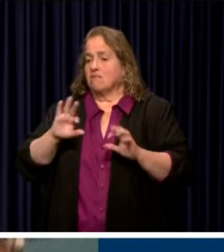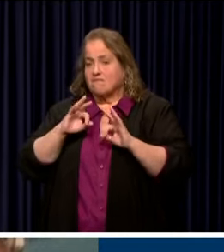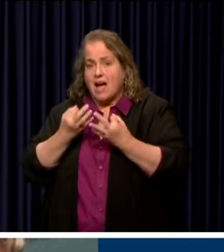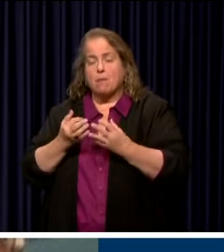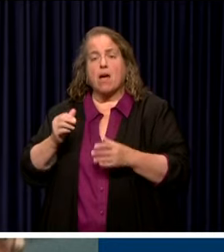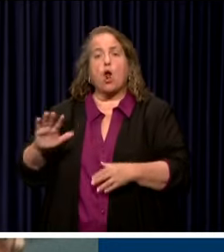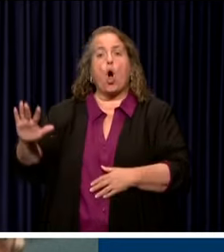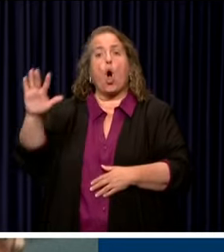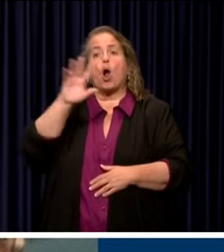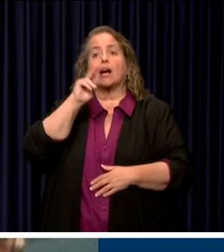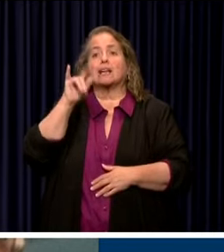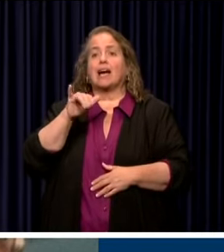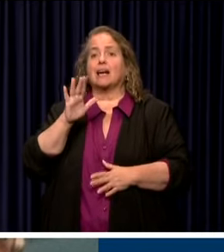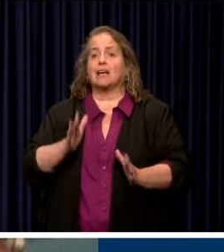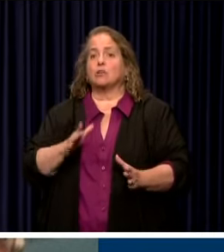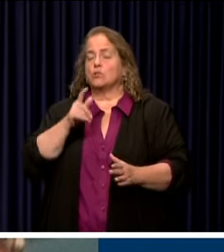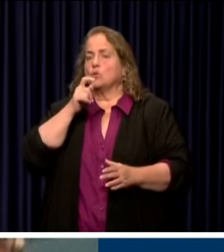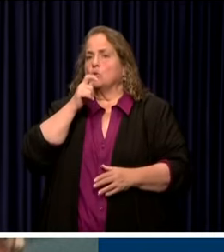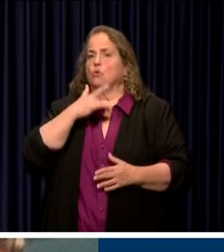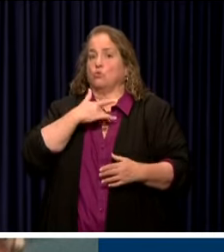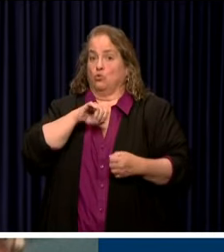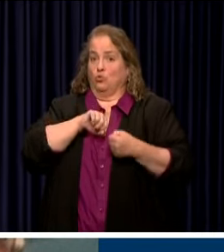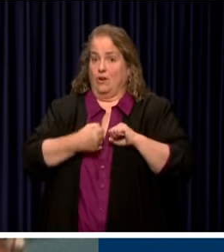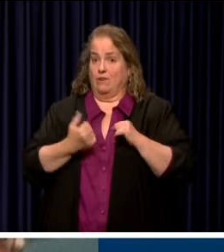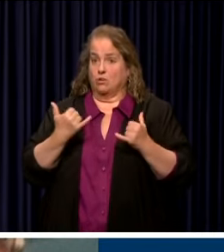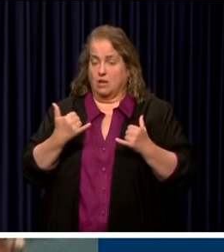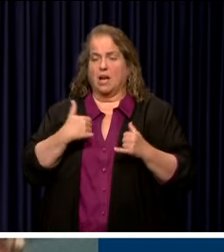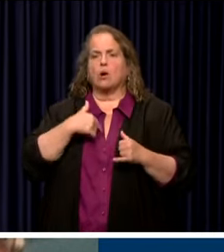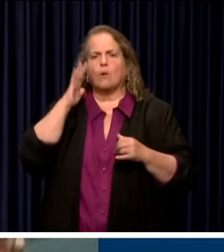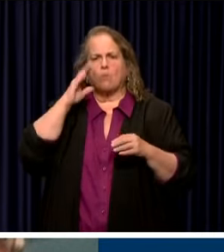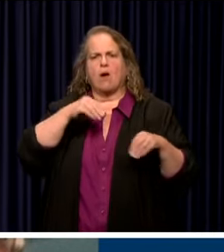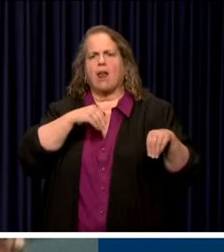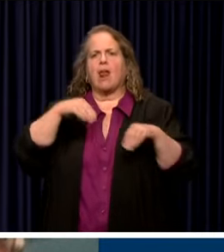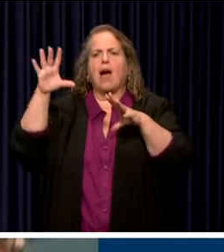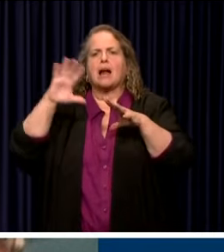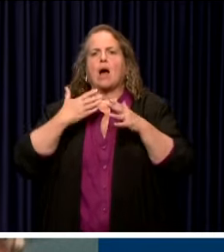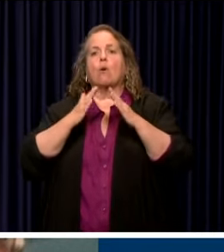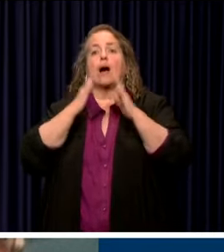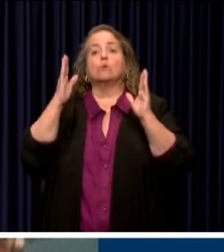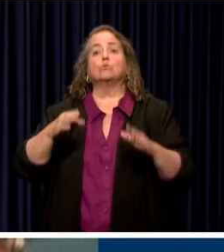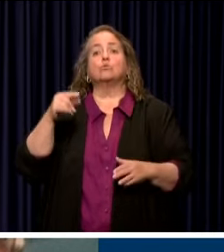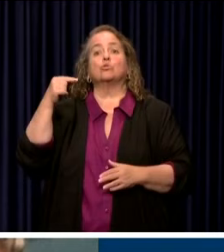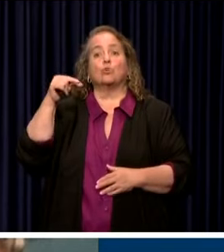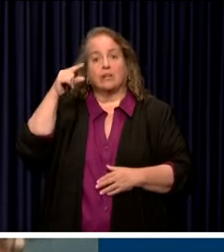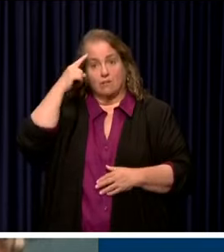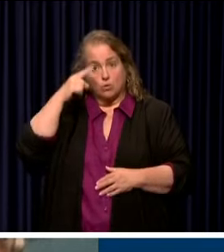COMMUNITIES VIEW THIS AS A WAY TO HONOR THEM. LET'S WATCH IT, JAMES.